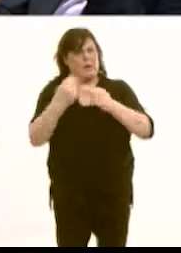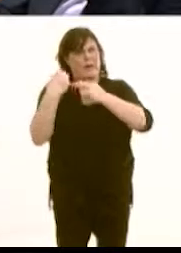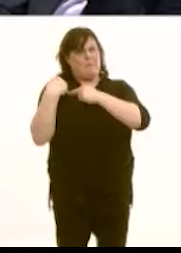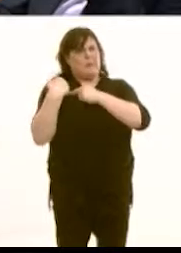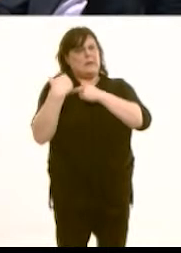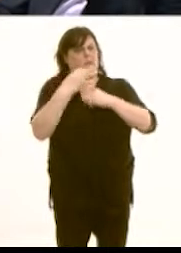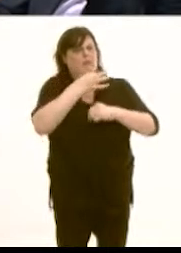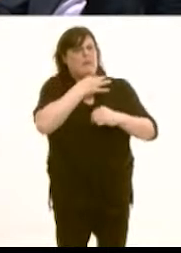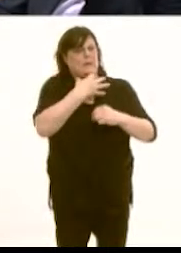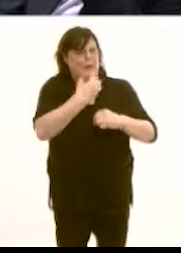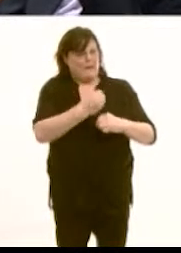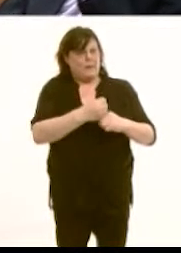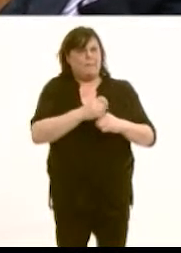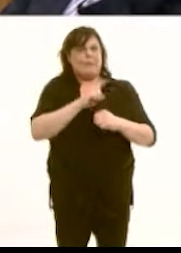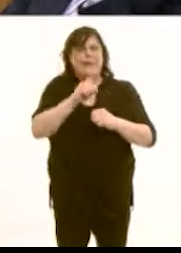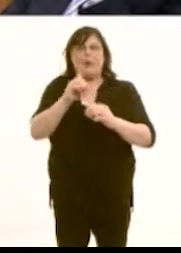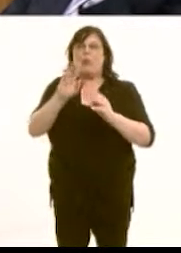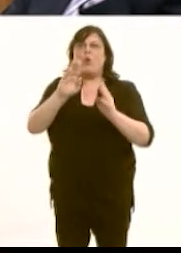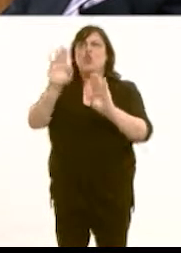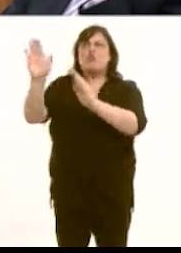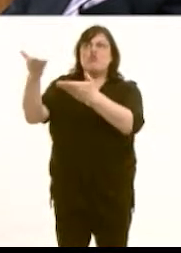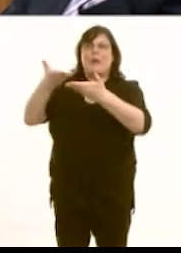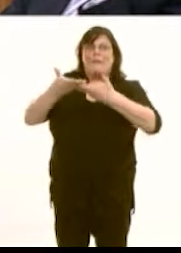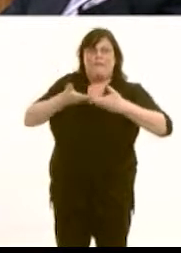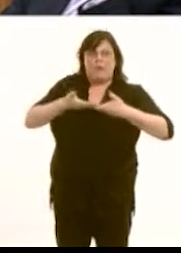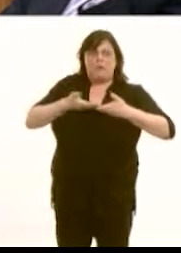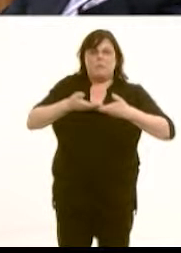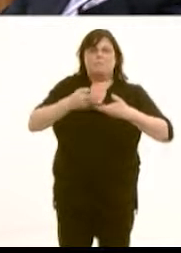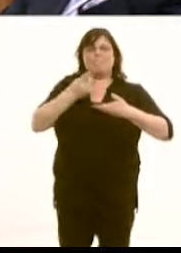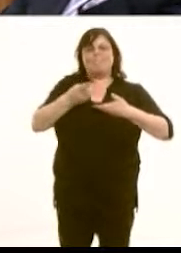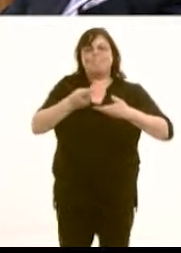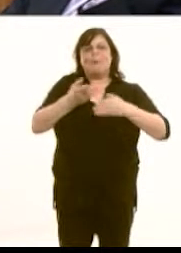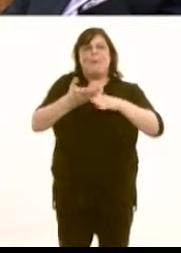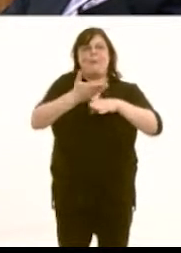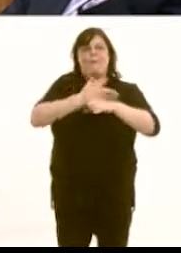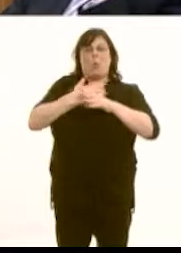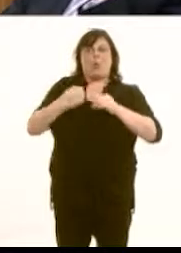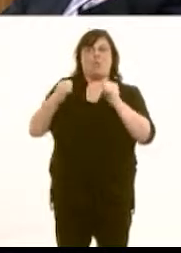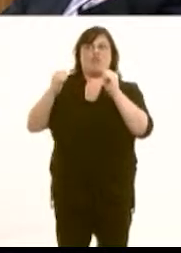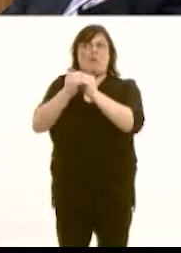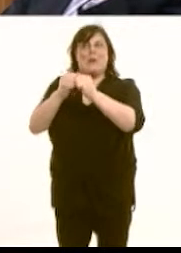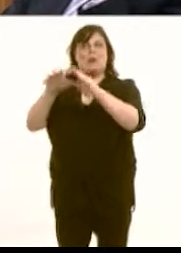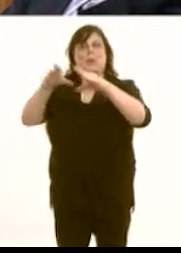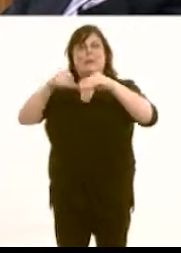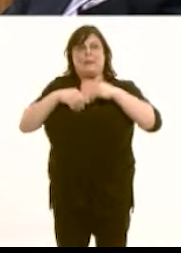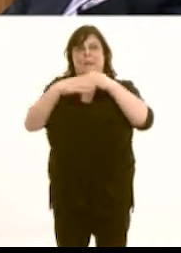In terms of the transfer, there are a number of implications that need to be considered before we take this further.